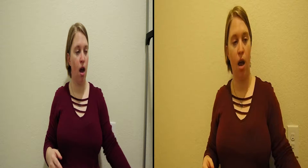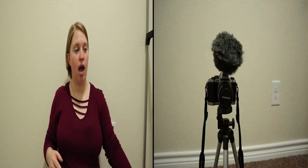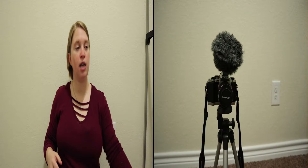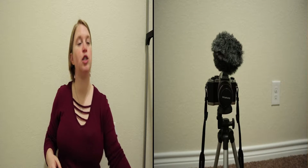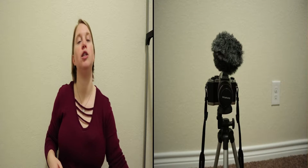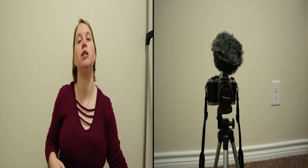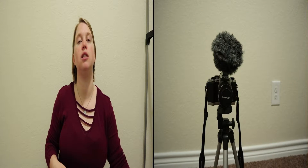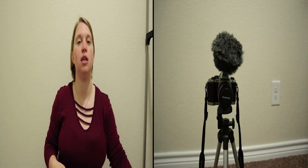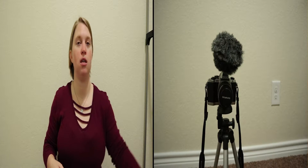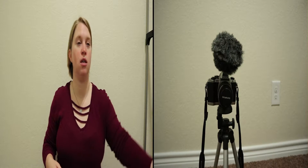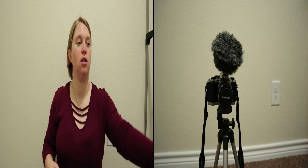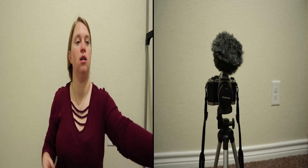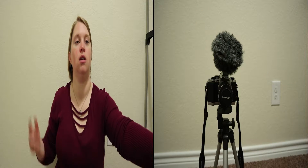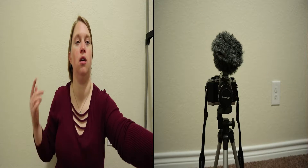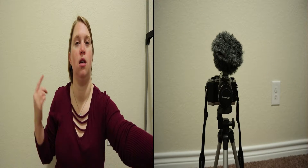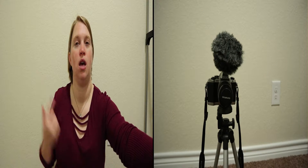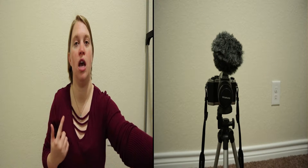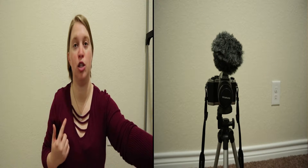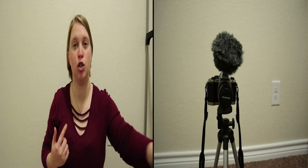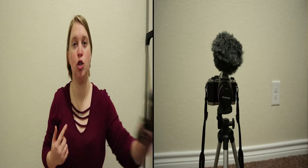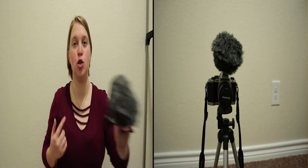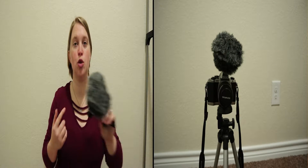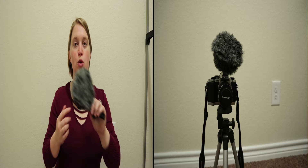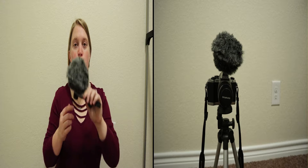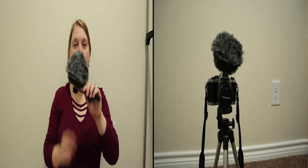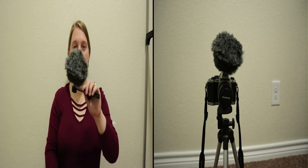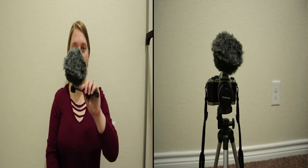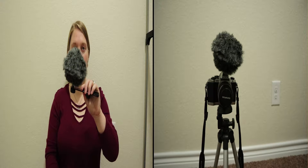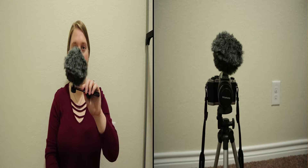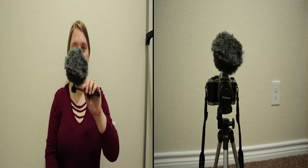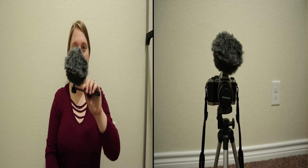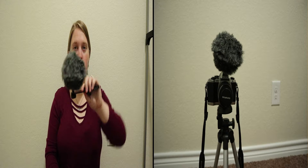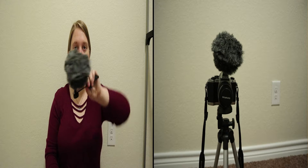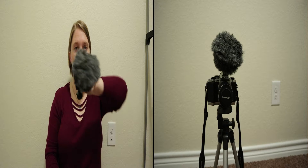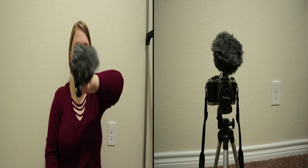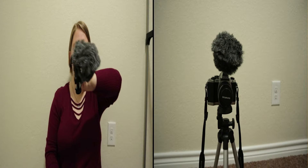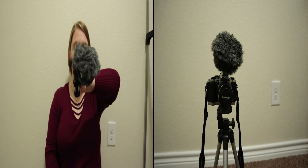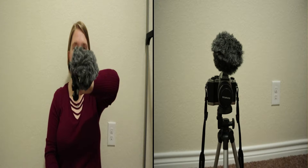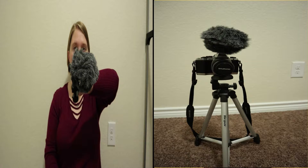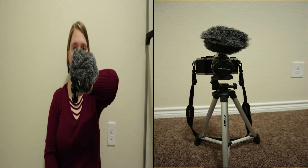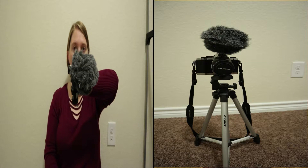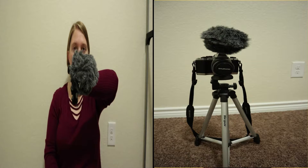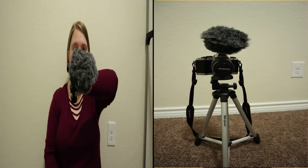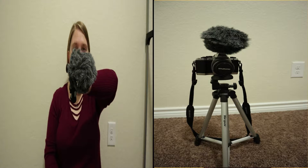As you can see, it's humongous thing